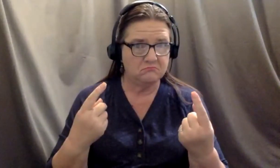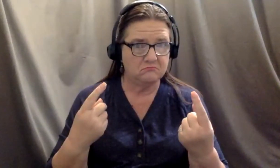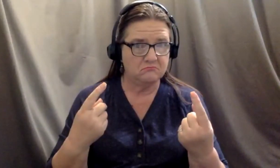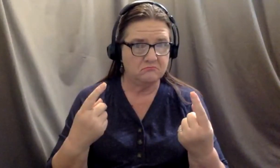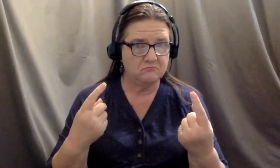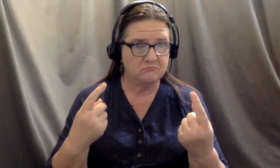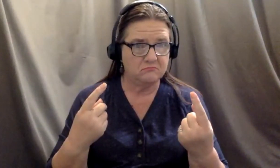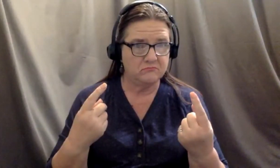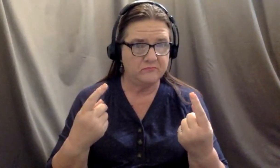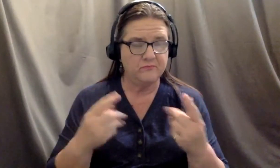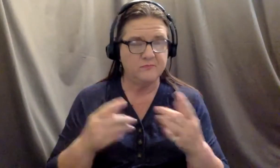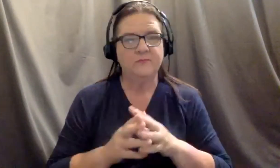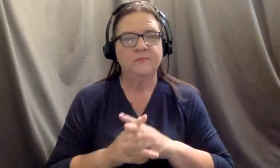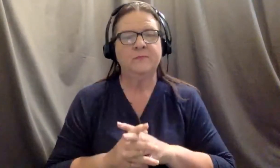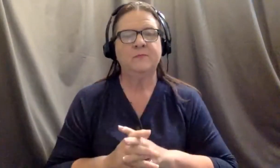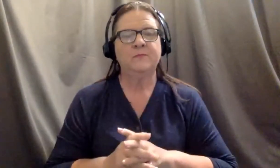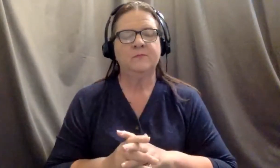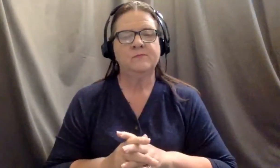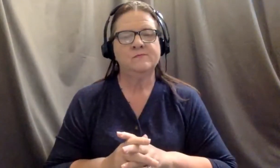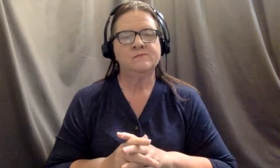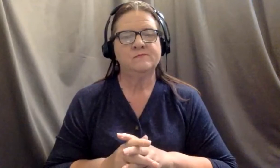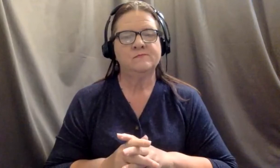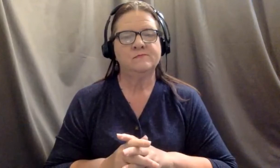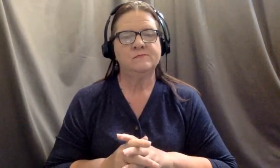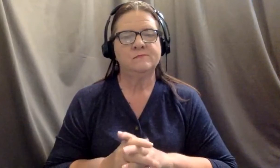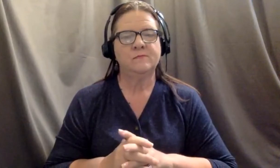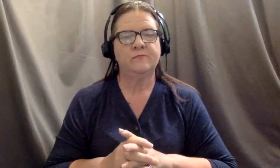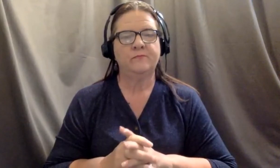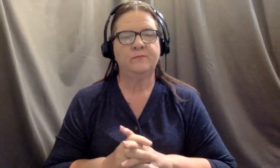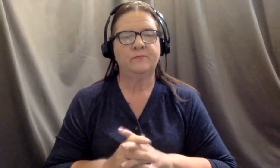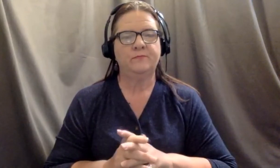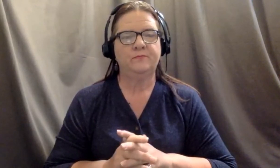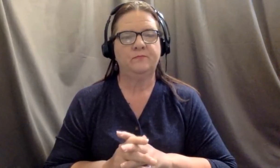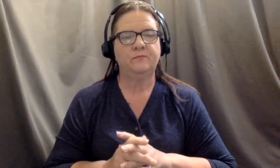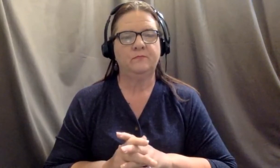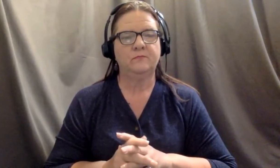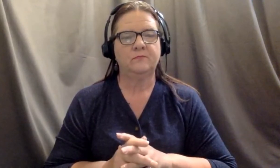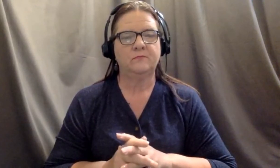Carolyn Nava: Sounds perfect Sharon.